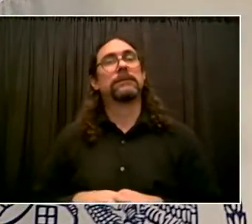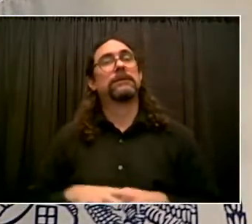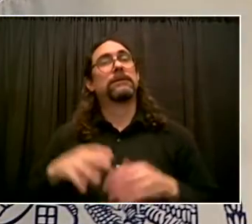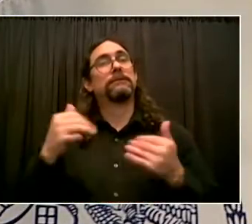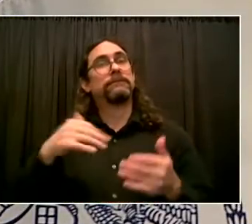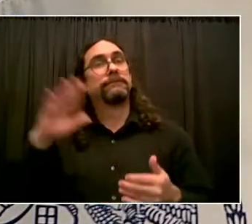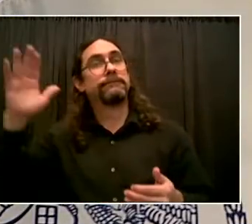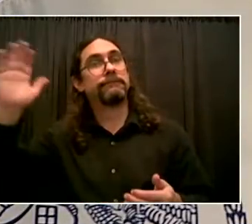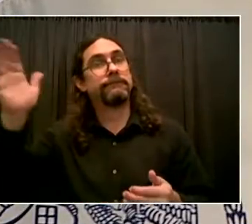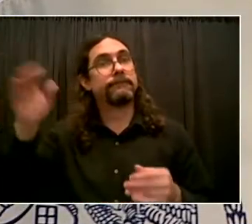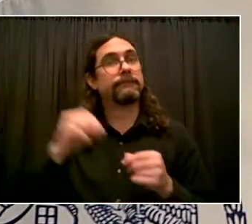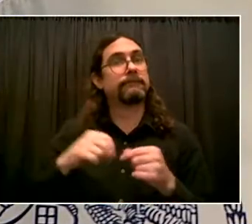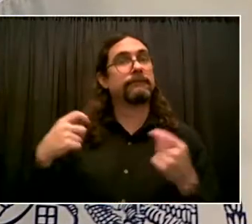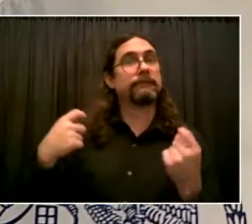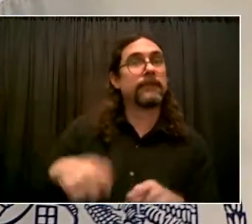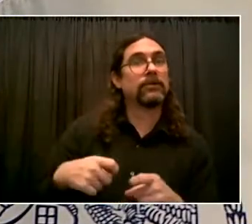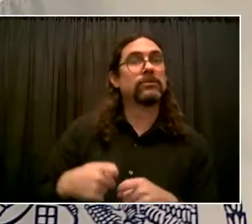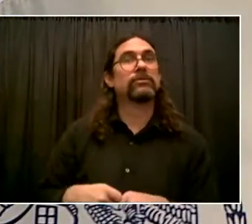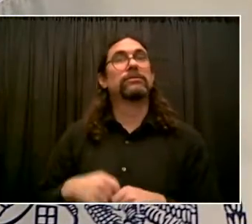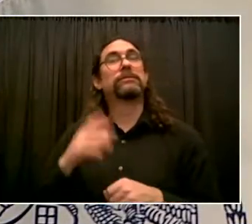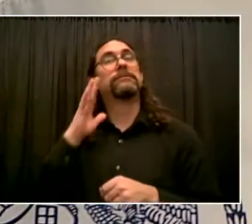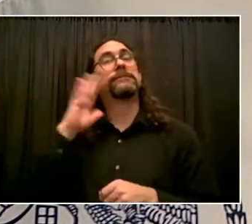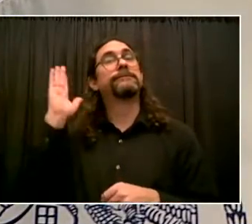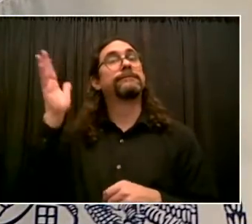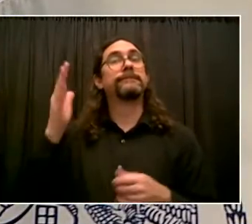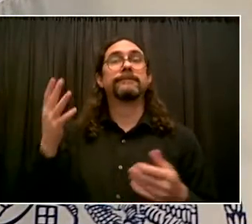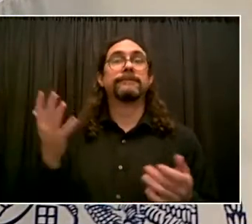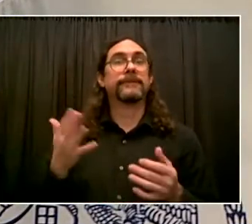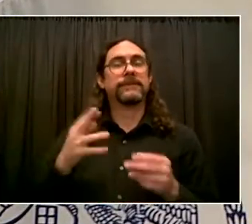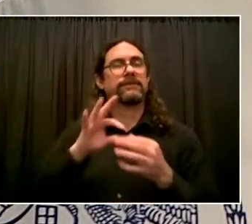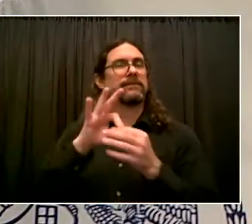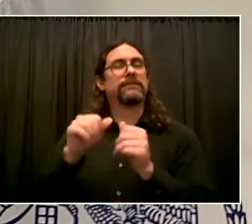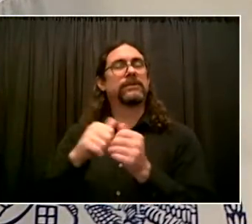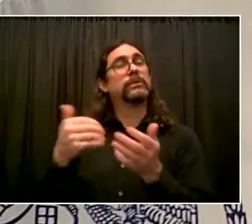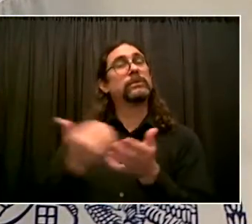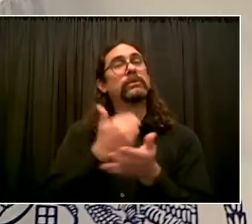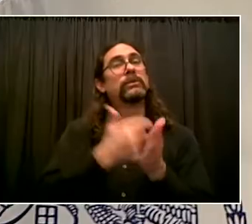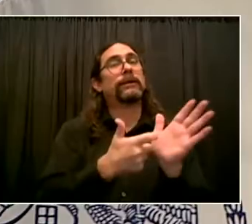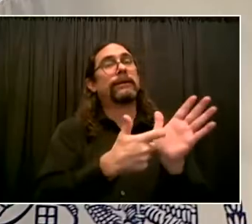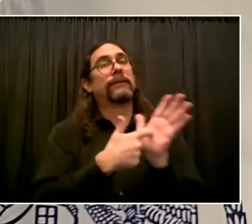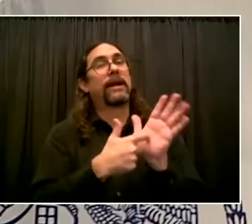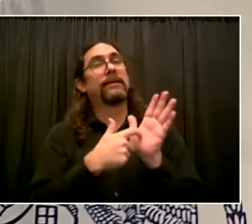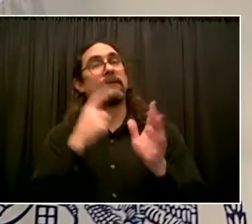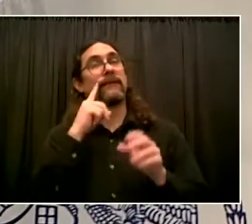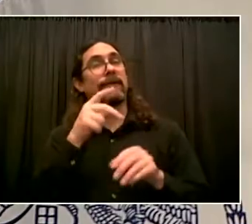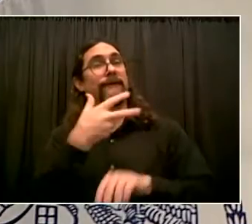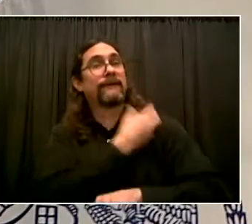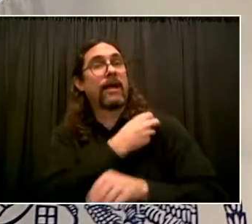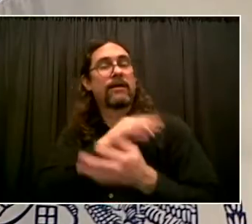I'M GOING TO SAY A FEW WORDS IN SPANISH ON THE MANDATE FOR PRIVATE-SECTOR EMPLOYERS.